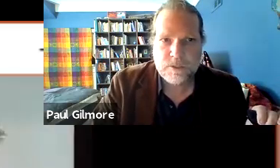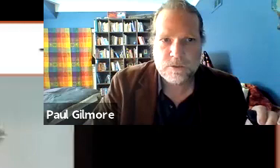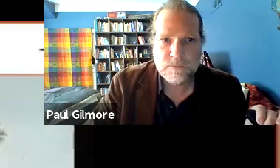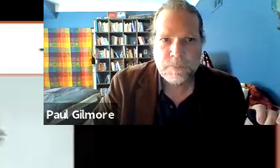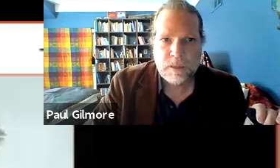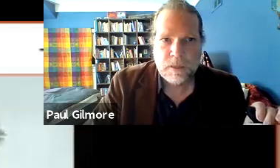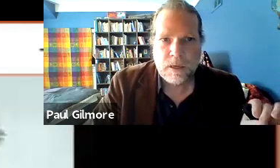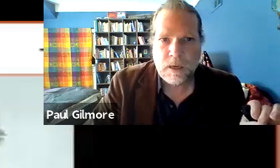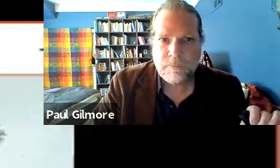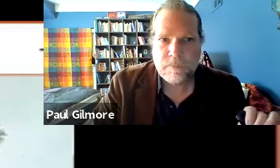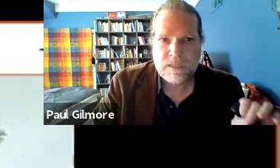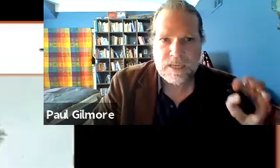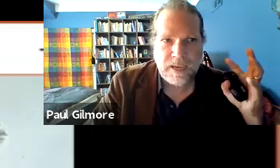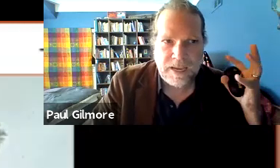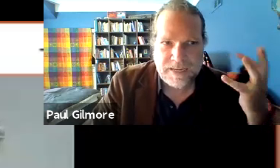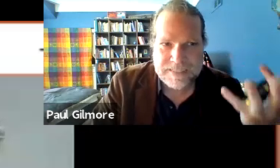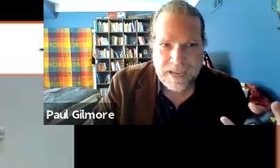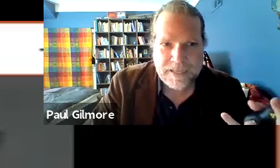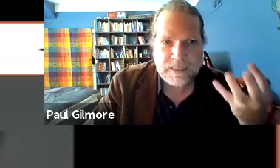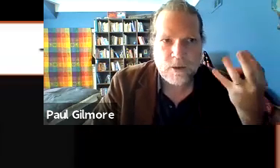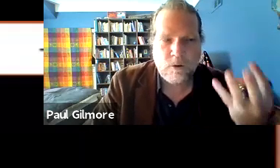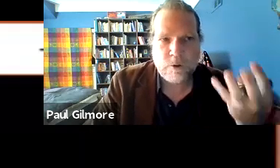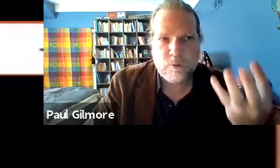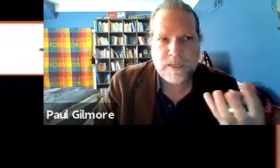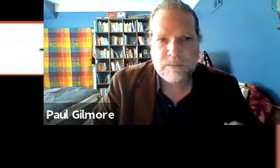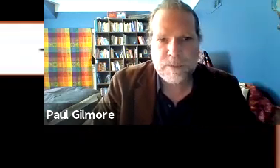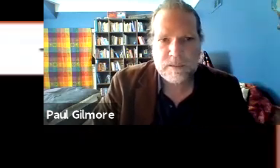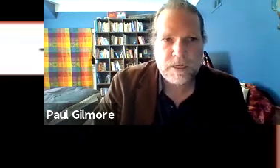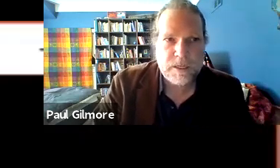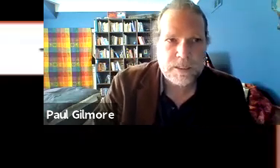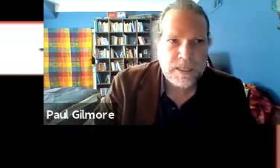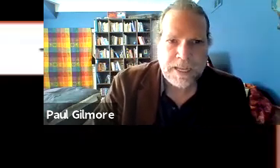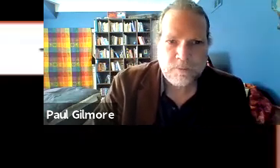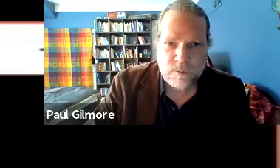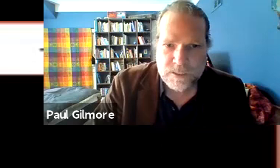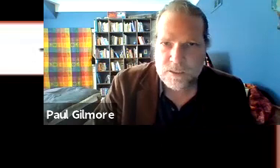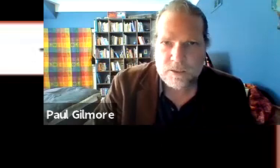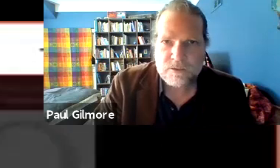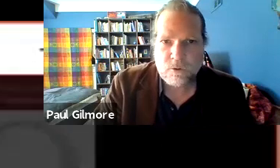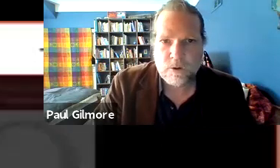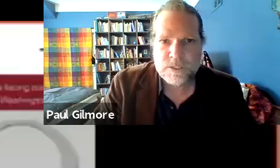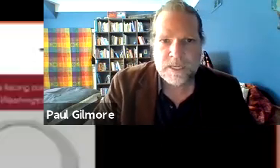into this anxiety over who gets to be an American. And in recent years, of course,